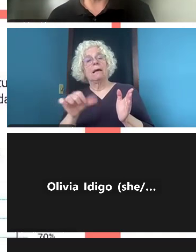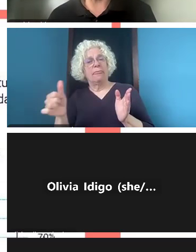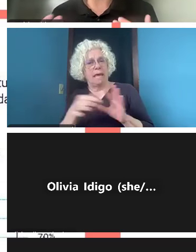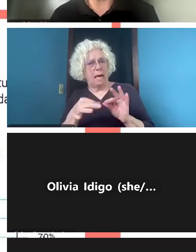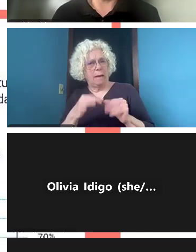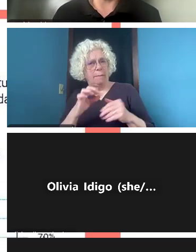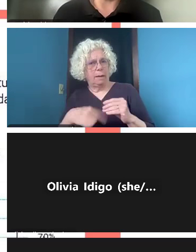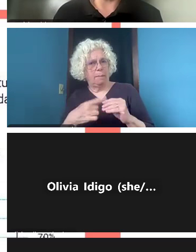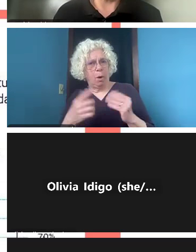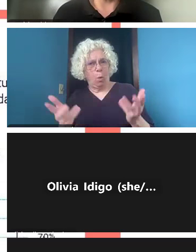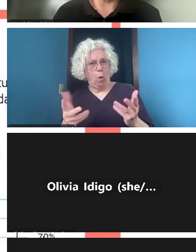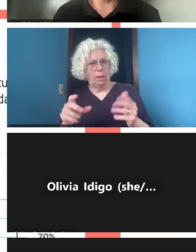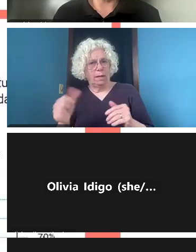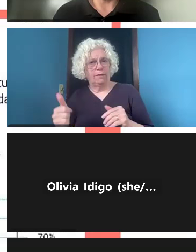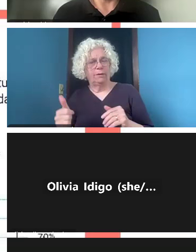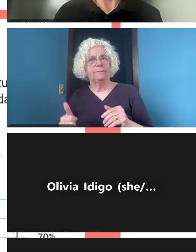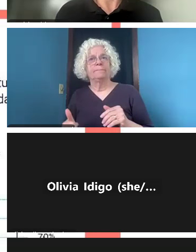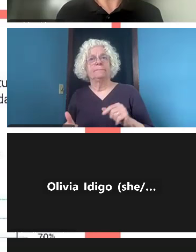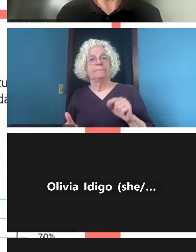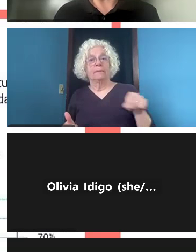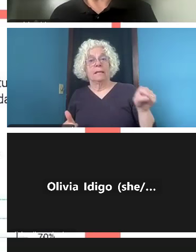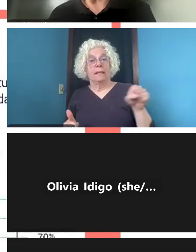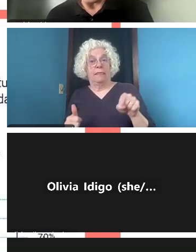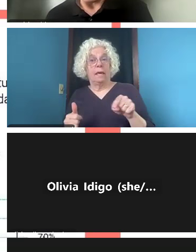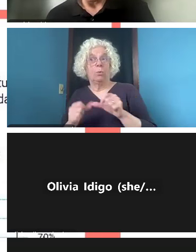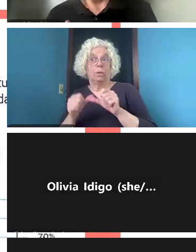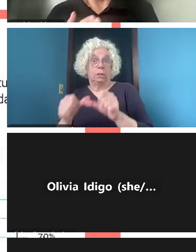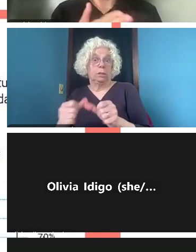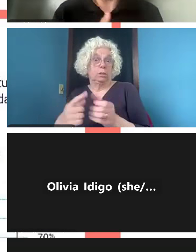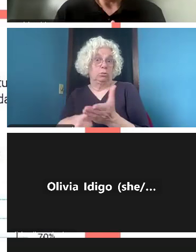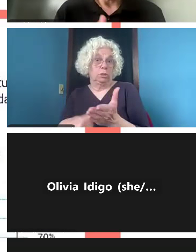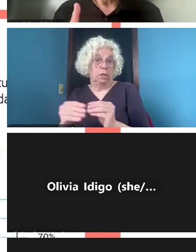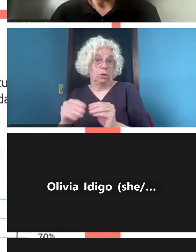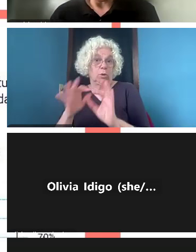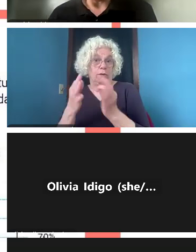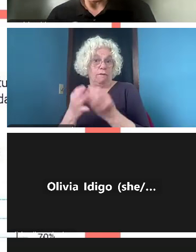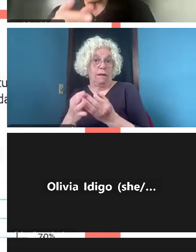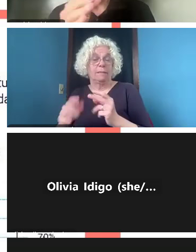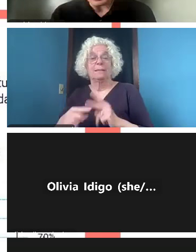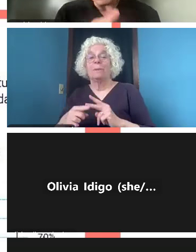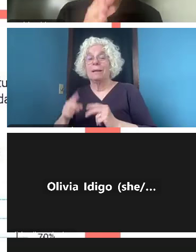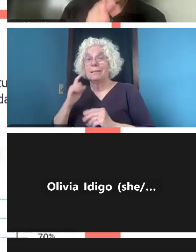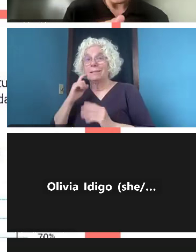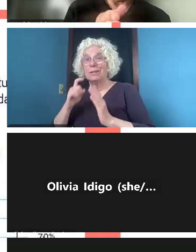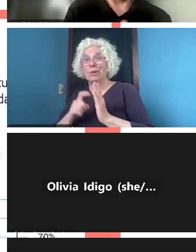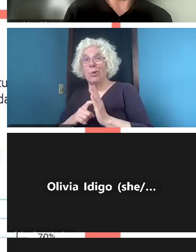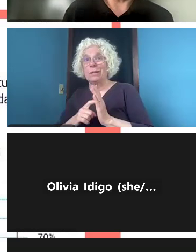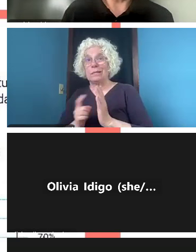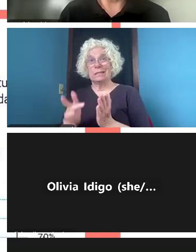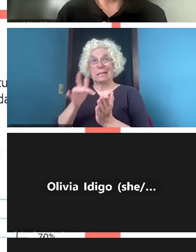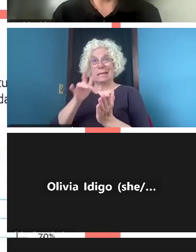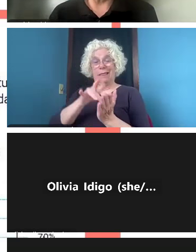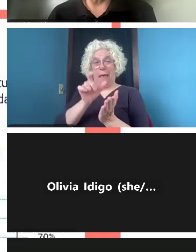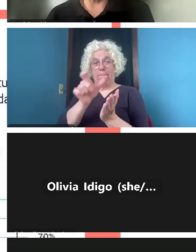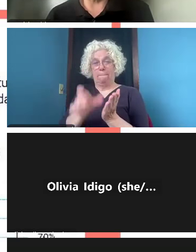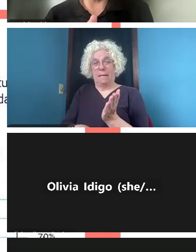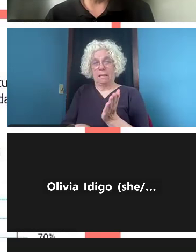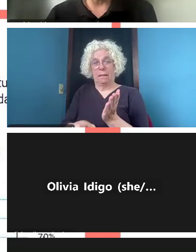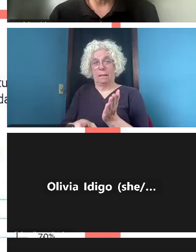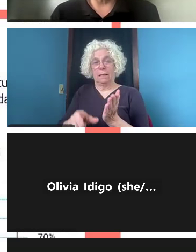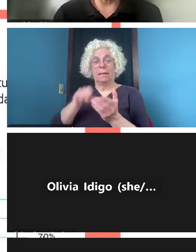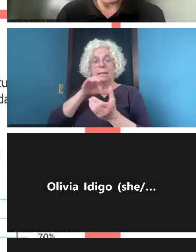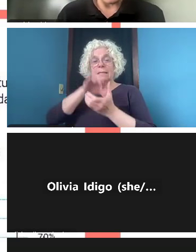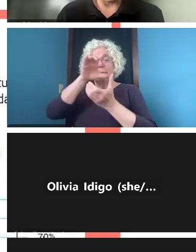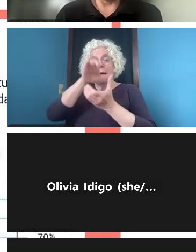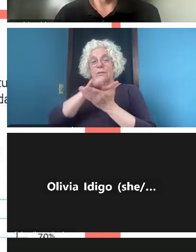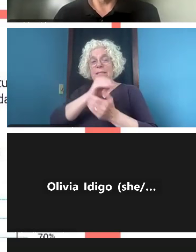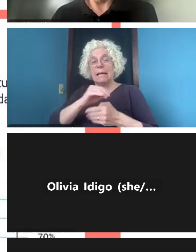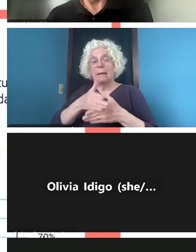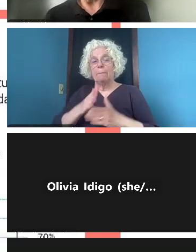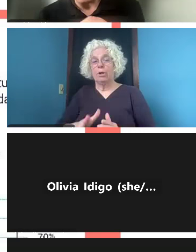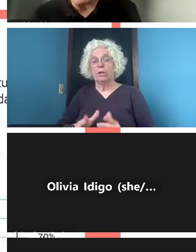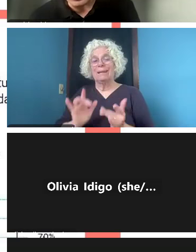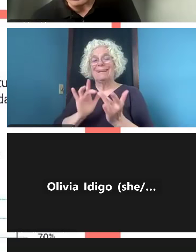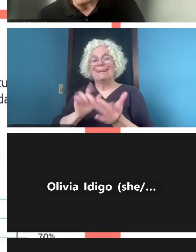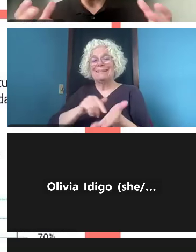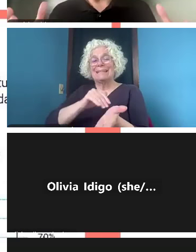Which is continue to talk to other family members, but also again, spouses and partners look in that middle category there contacting a physician for guidance.